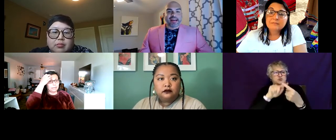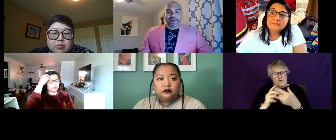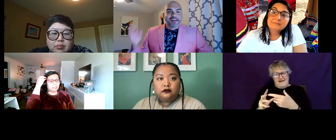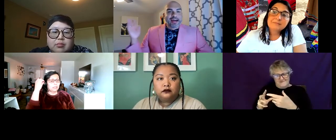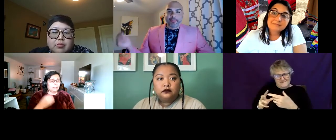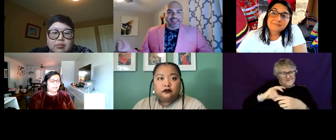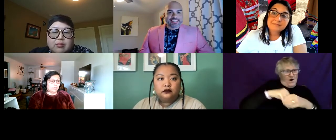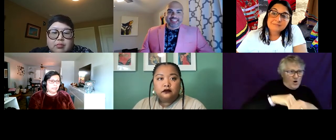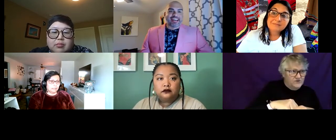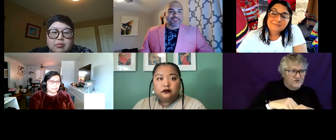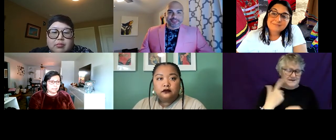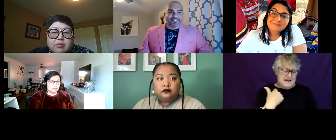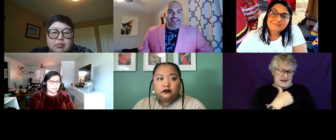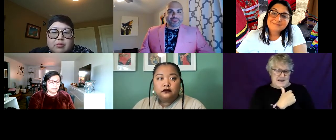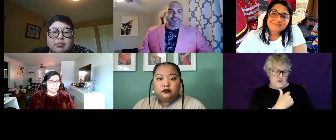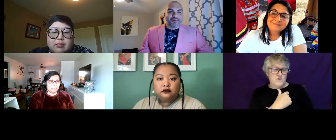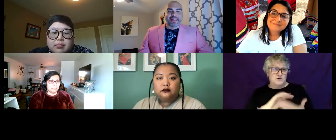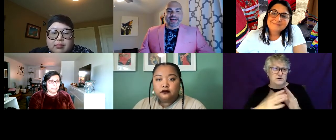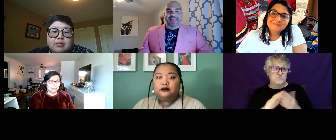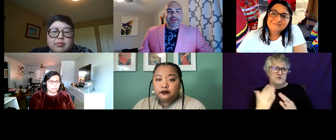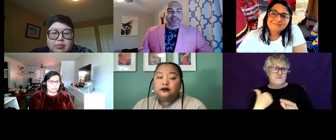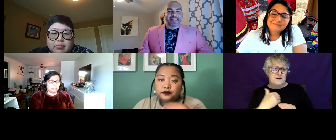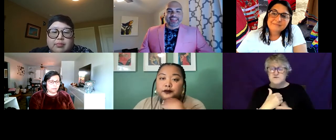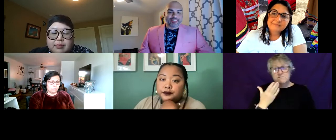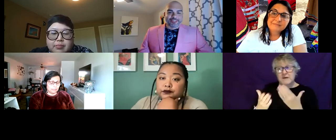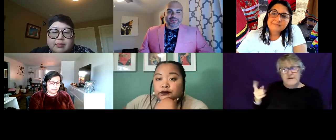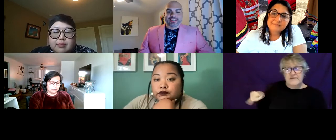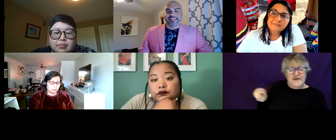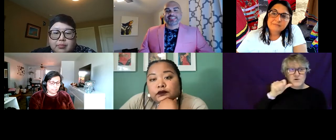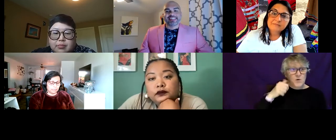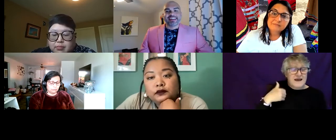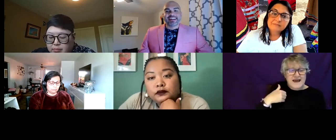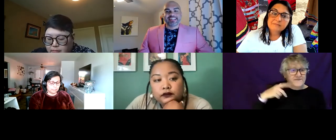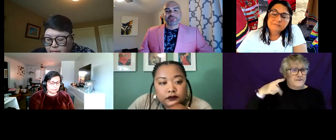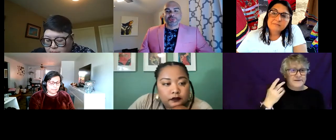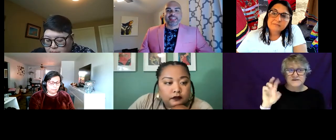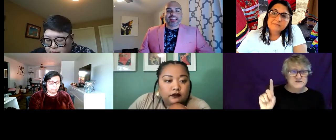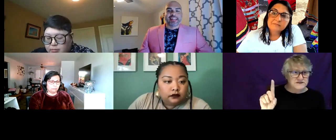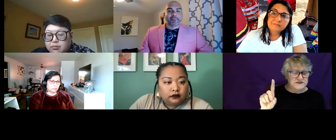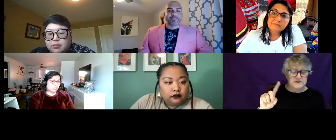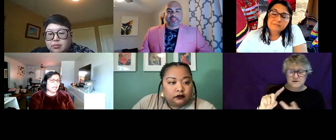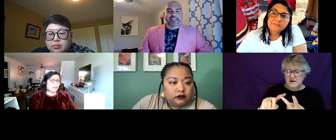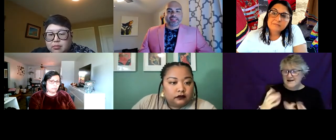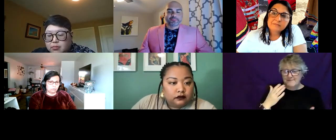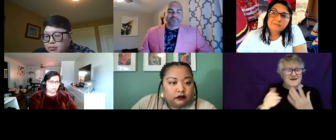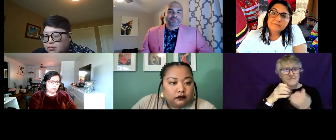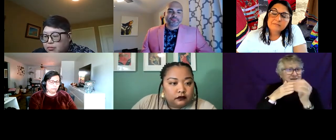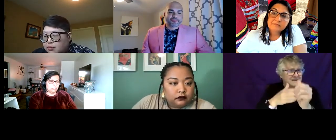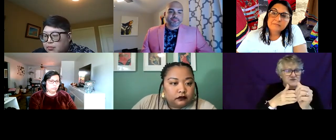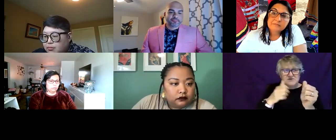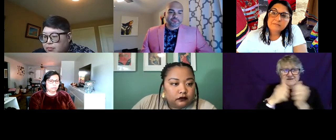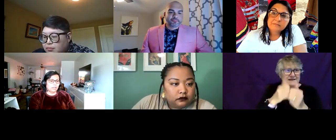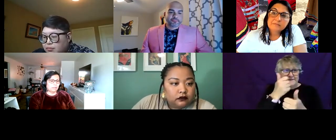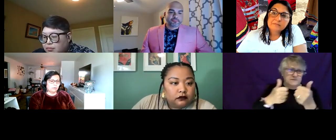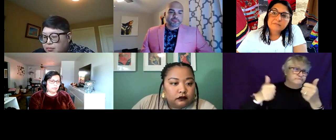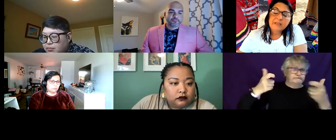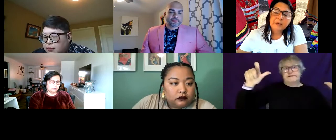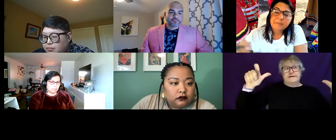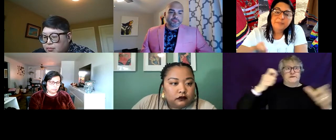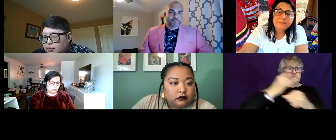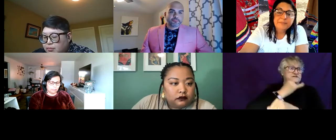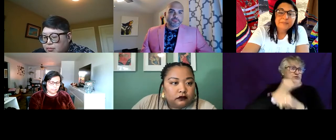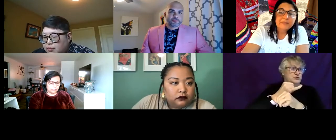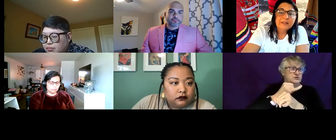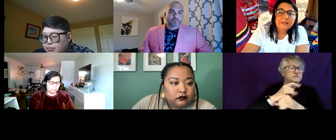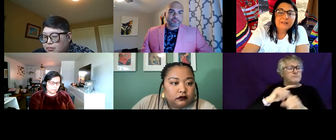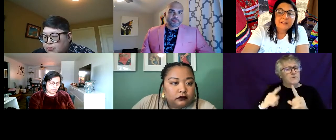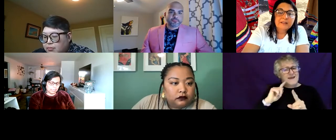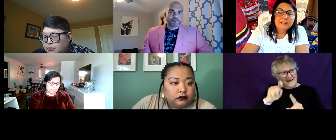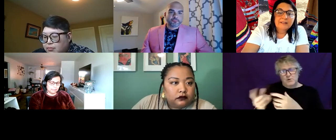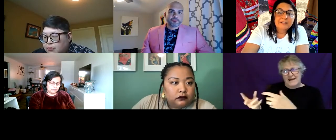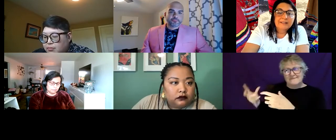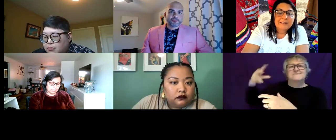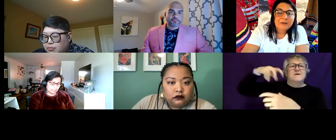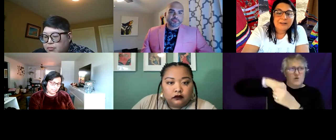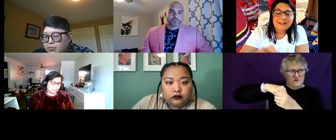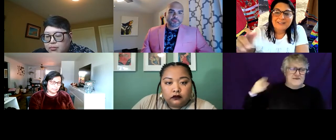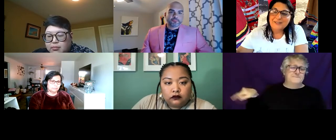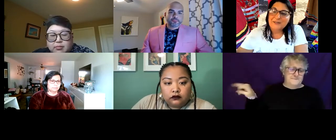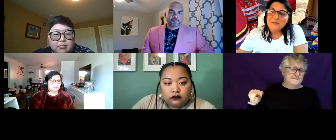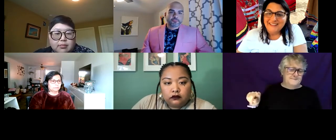community who may not have a PhD after their name, who may not be leading a large organization, truly let them lead.